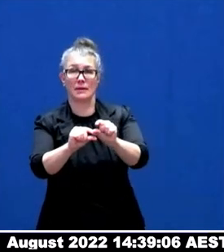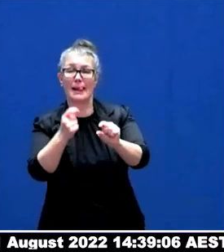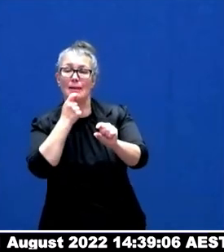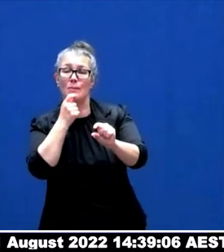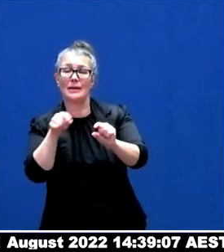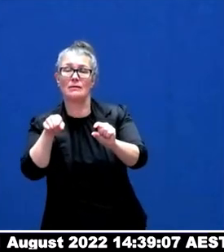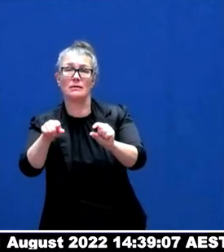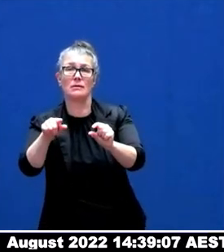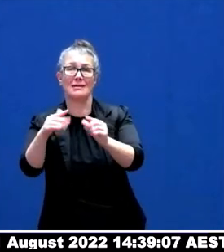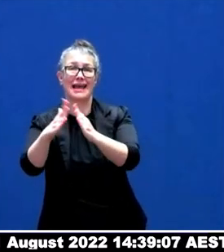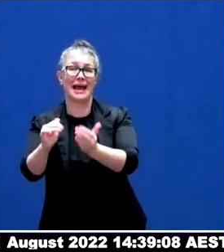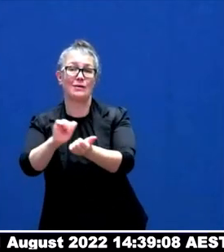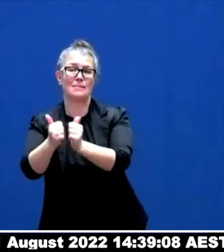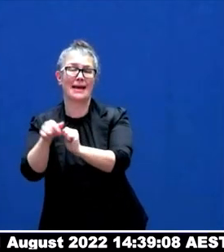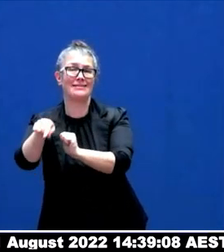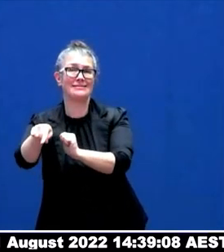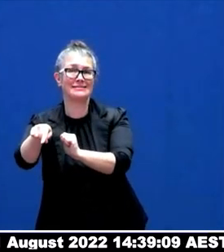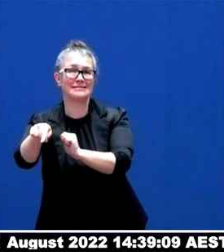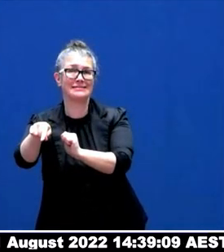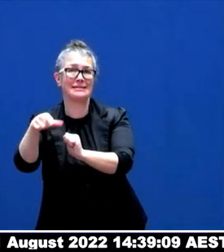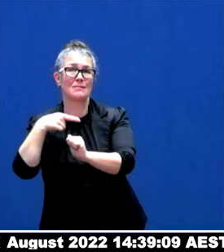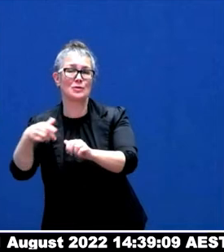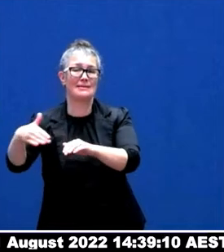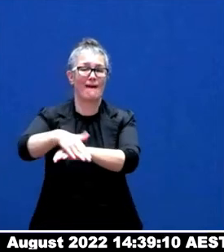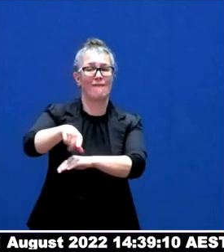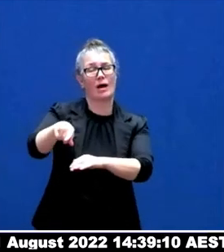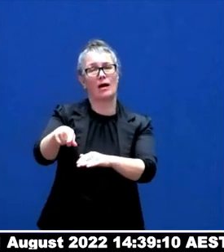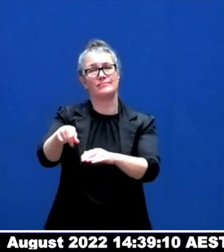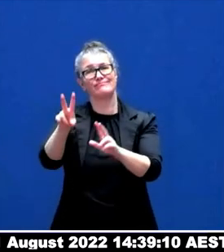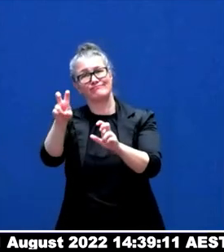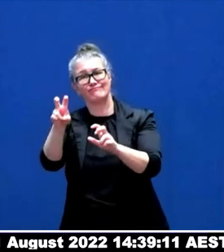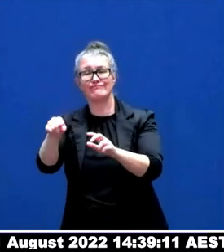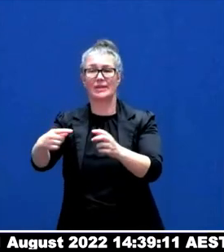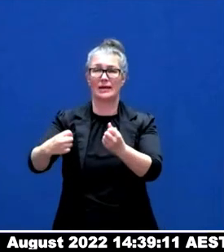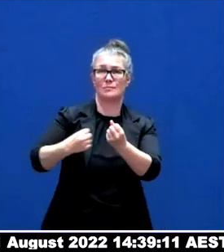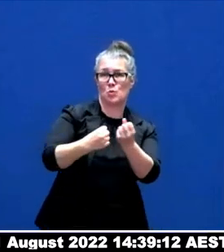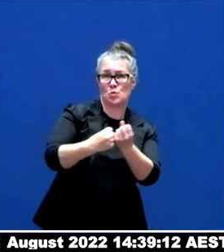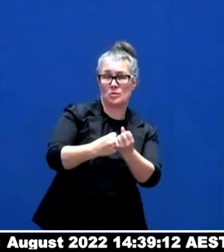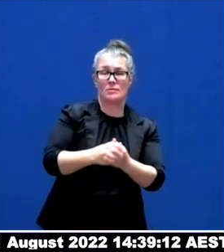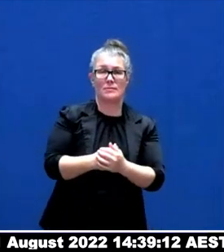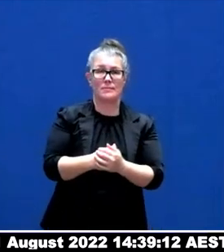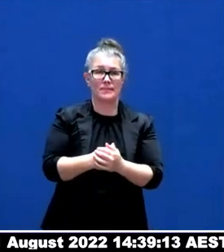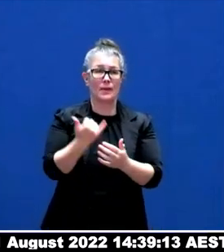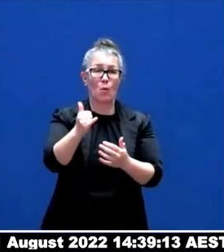in - in there. It could be a neighbour who's prepared to provide a range of informal support or